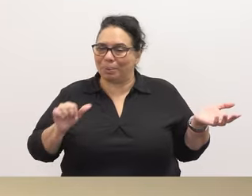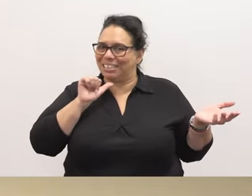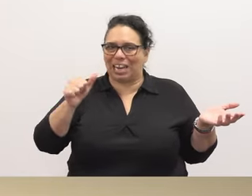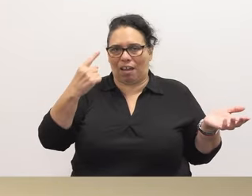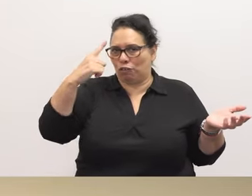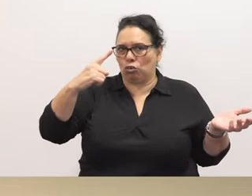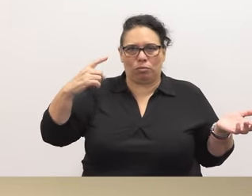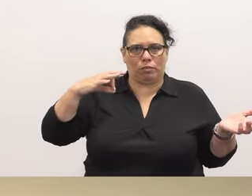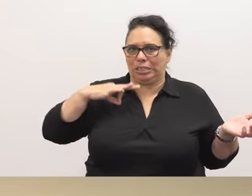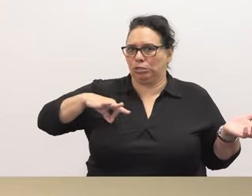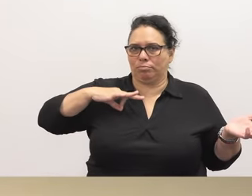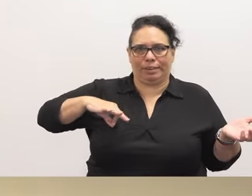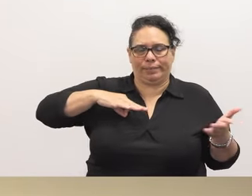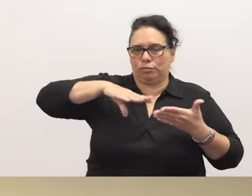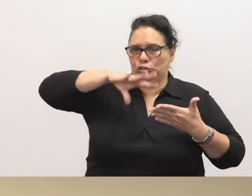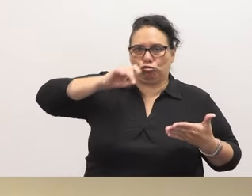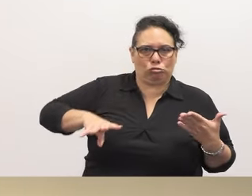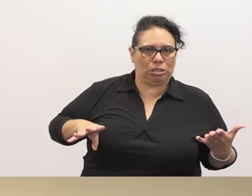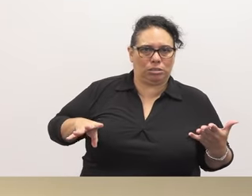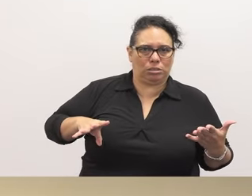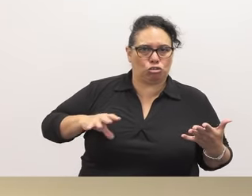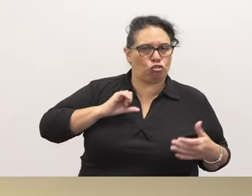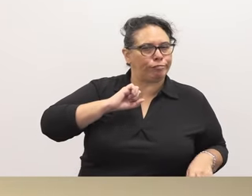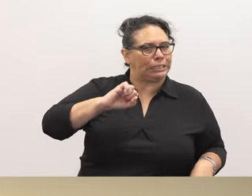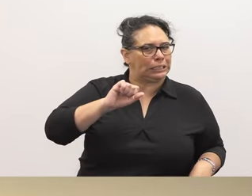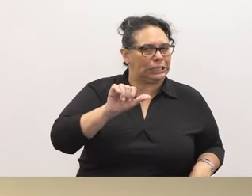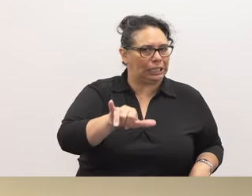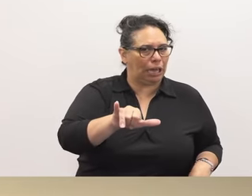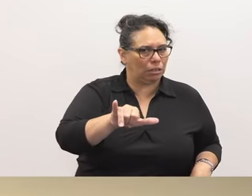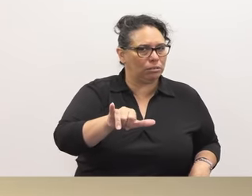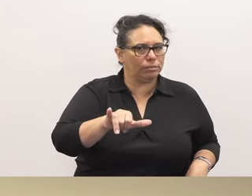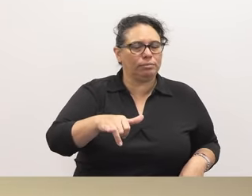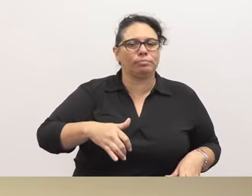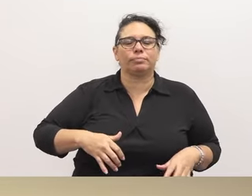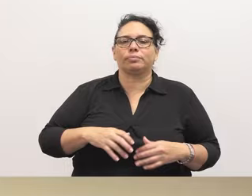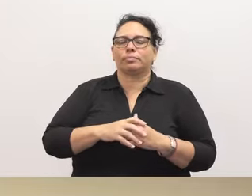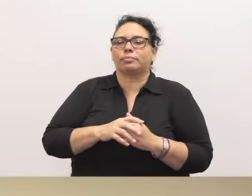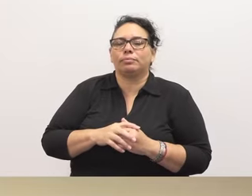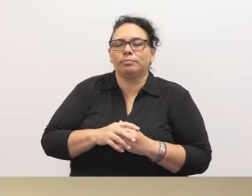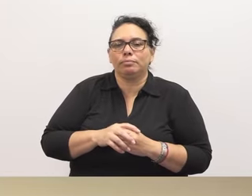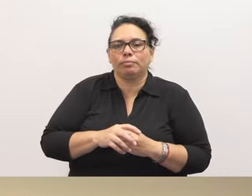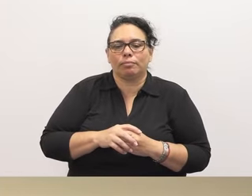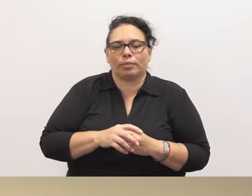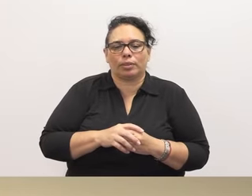You must resist that temptation. This is a process about prioritization. By the end of our time together,